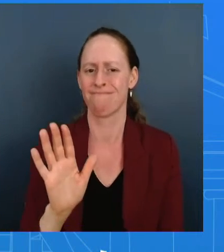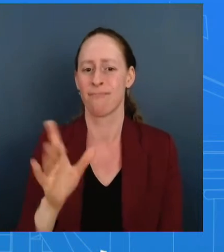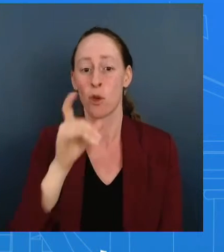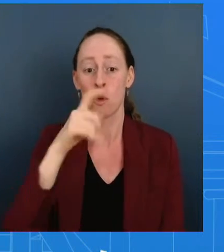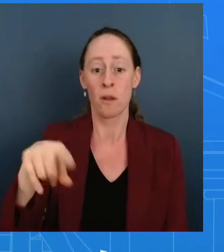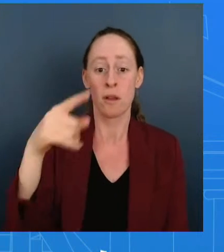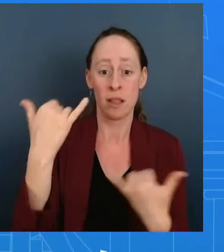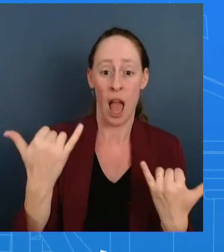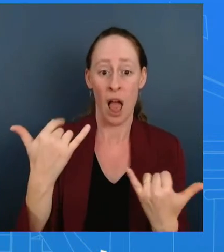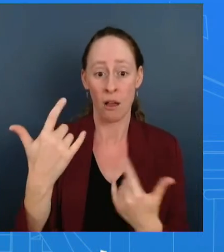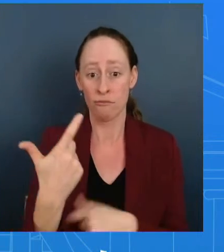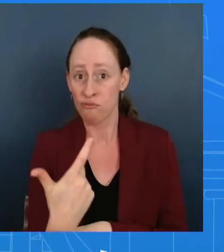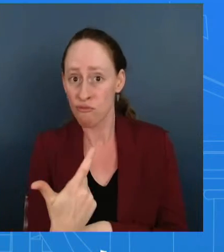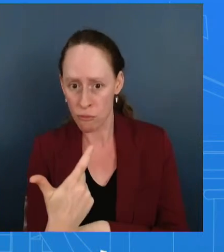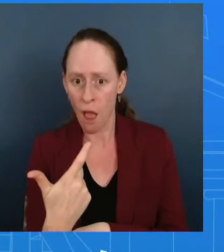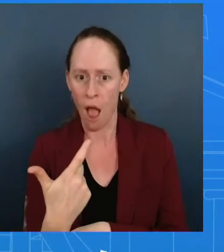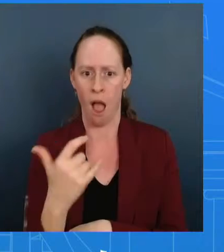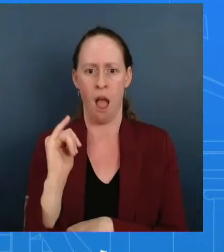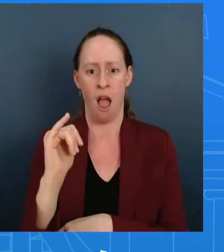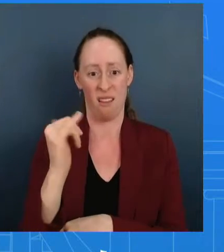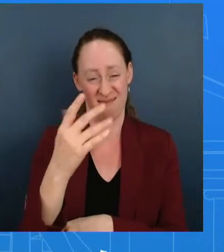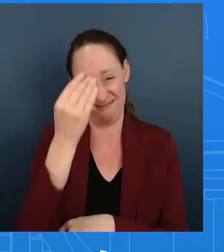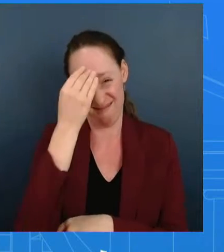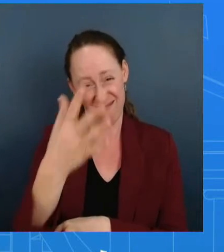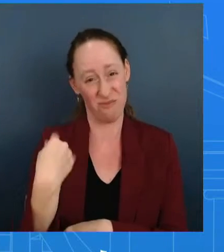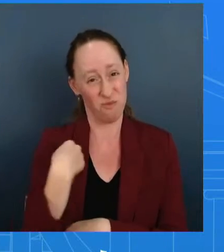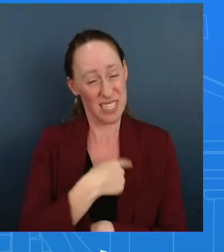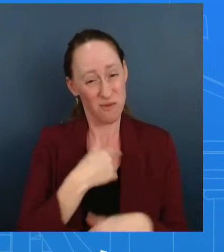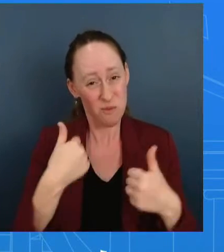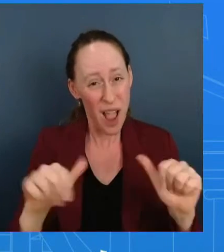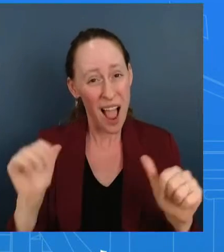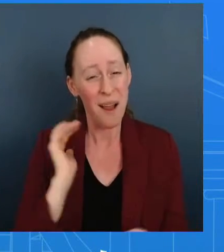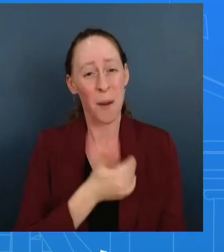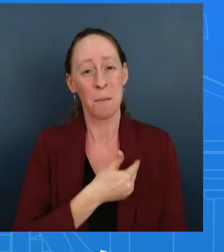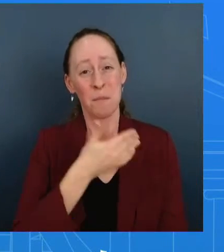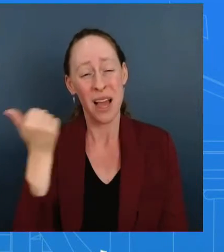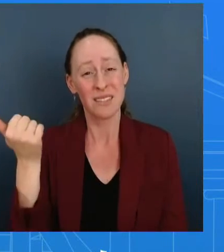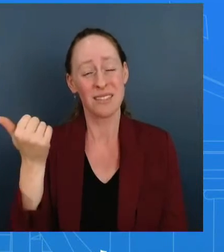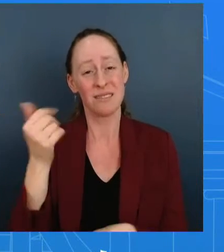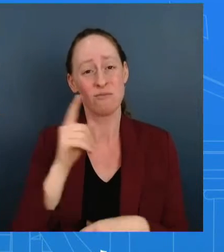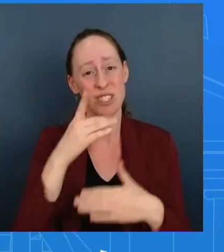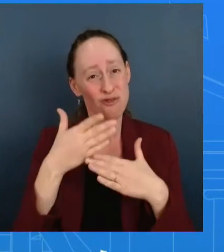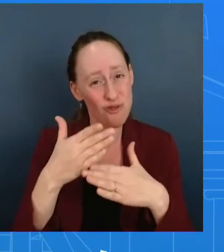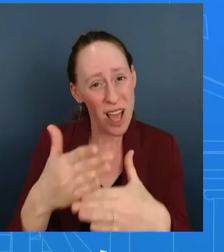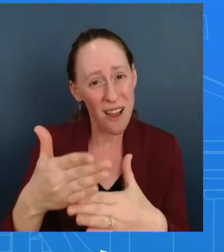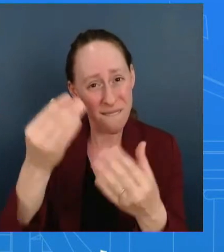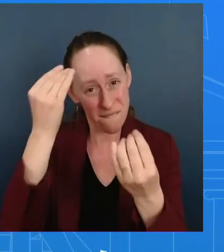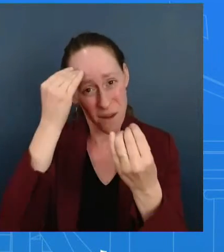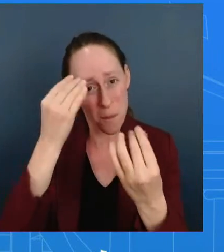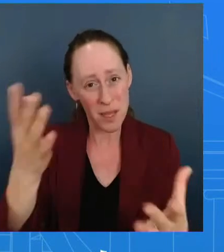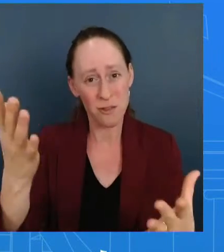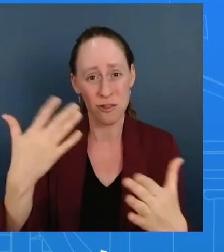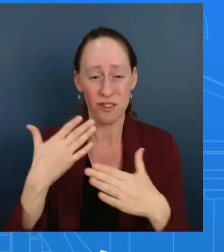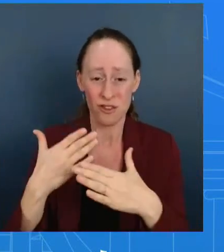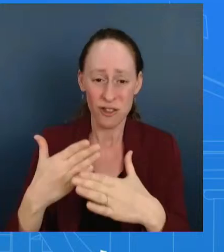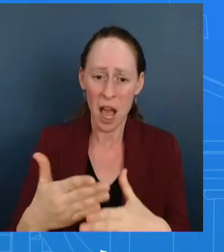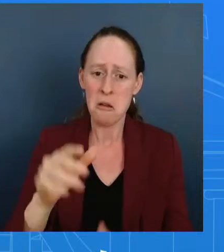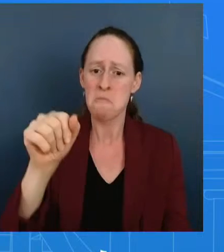to provide the information that we have. And I will admit -- I will be the first one to admit: Sometimes I get it wrong. At least I admit that.